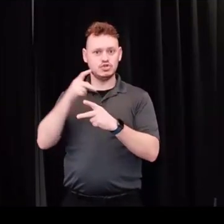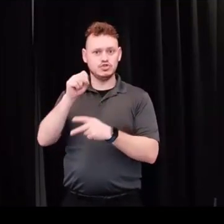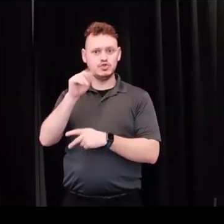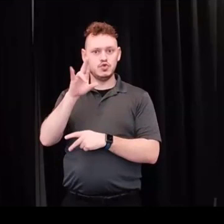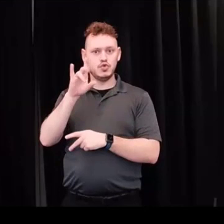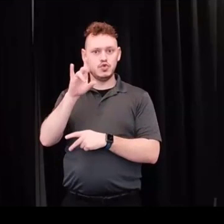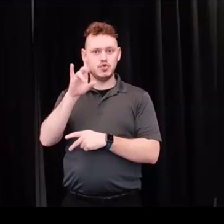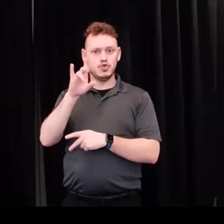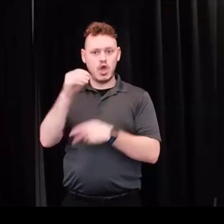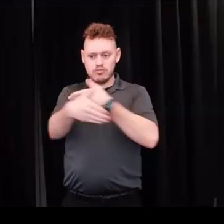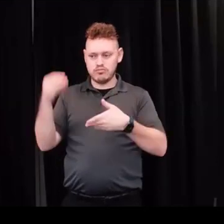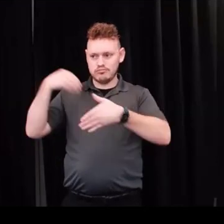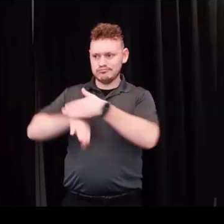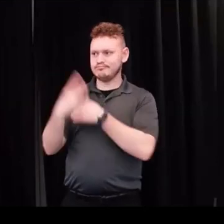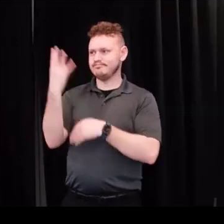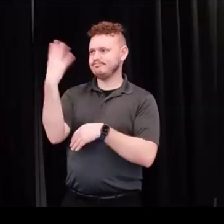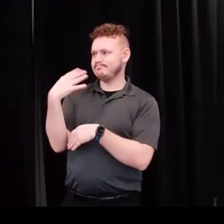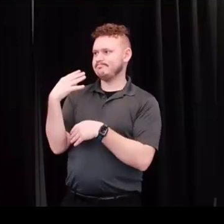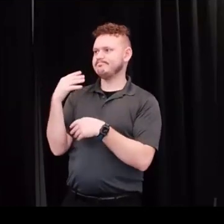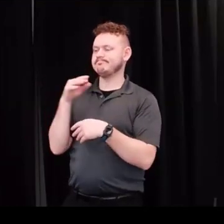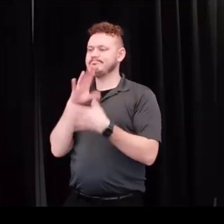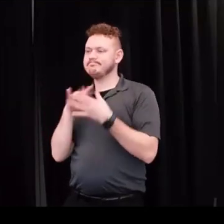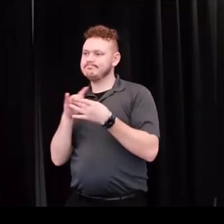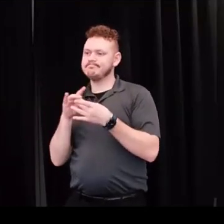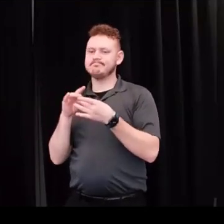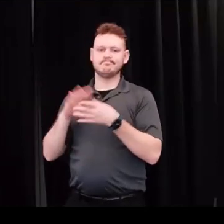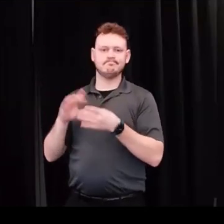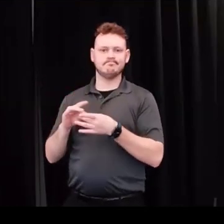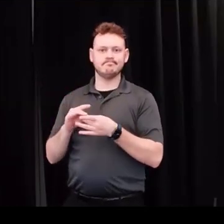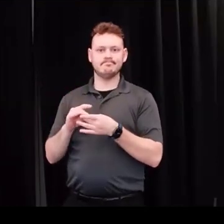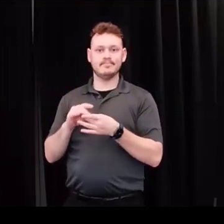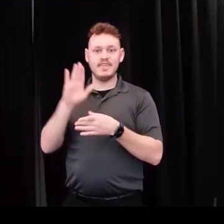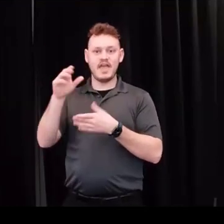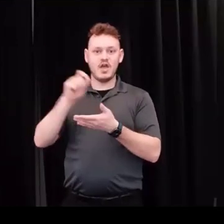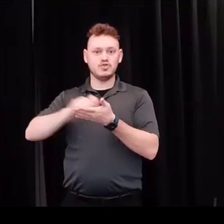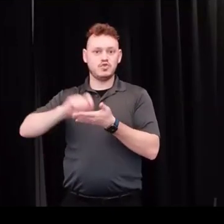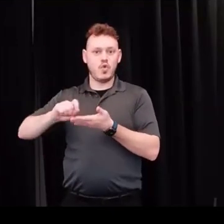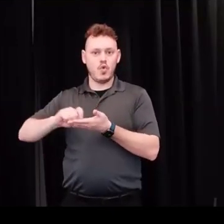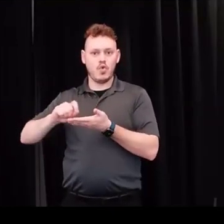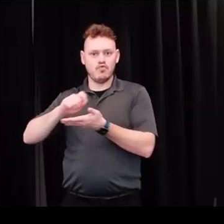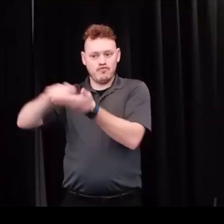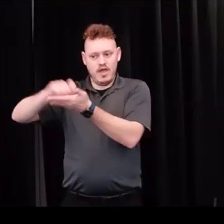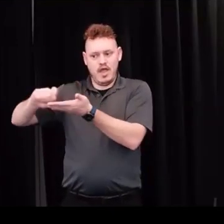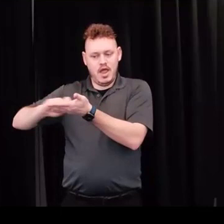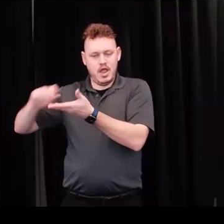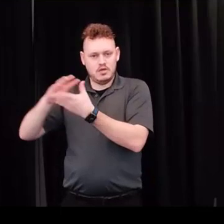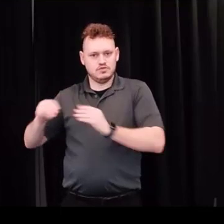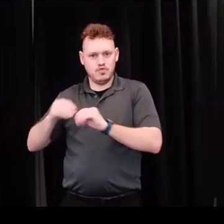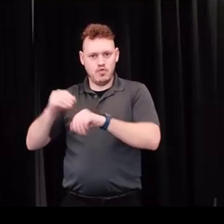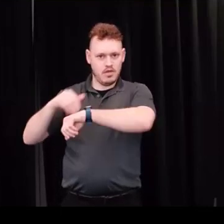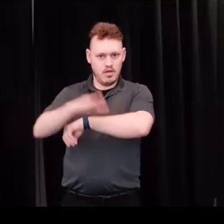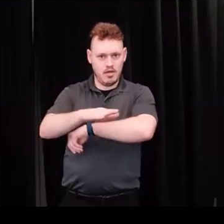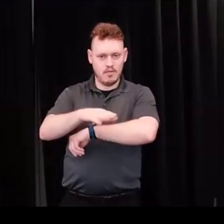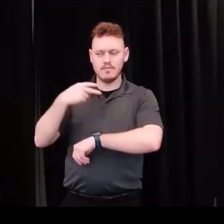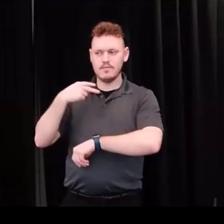and record their story. They can send their story in a written format and do a voiceover themselves